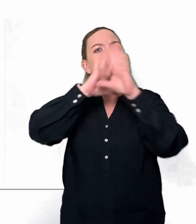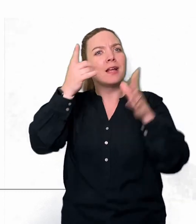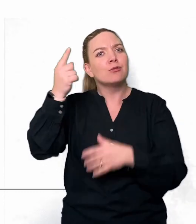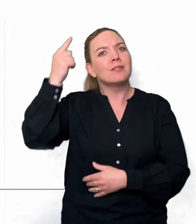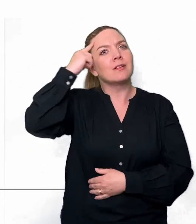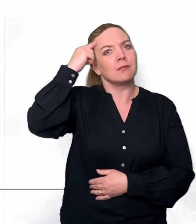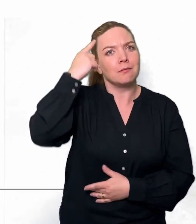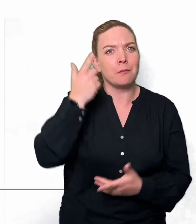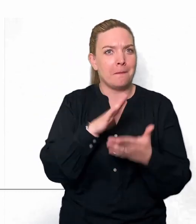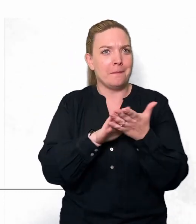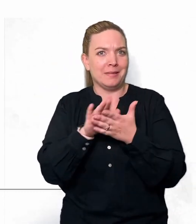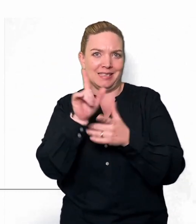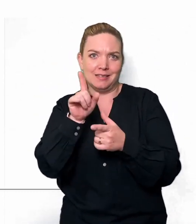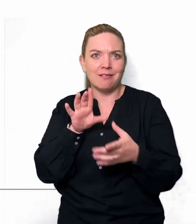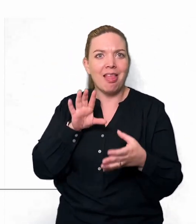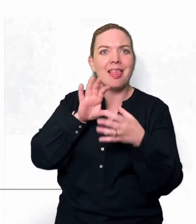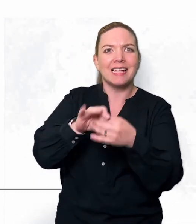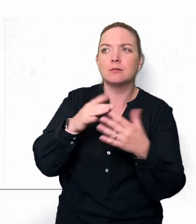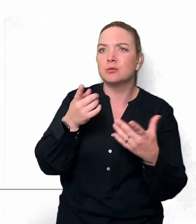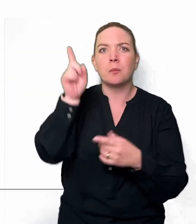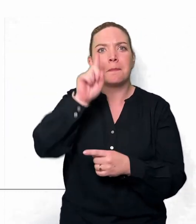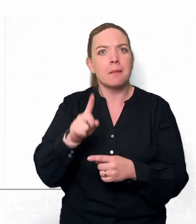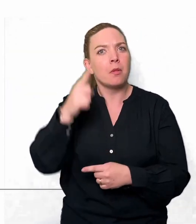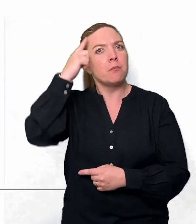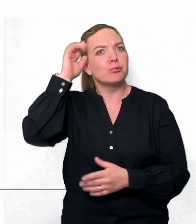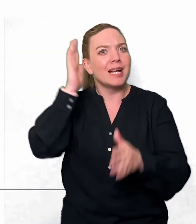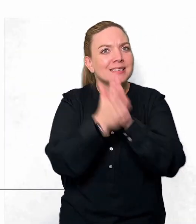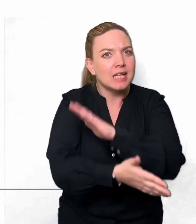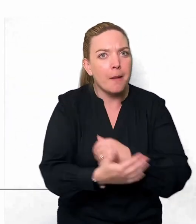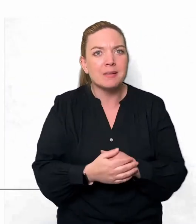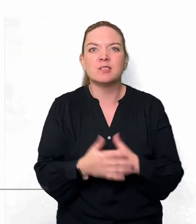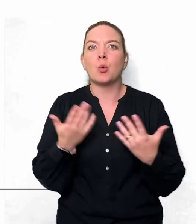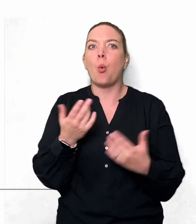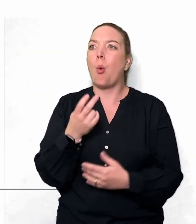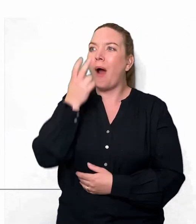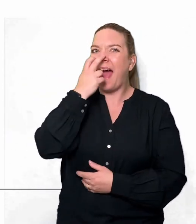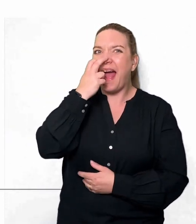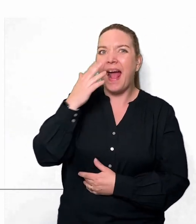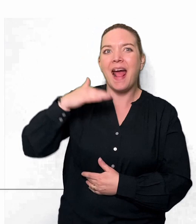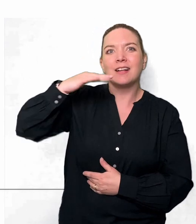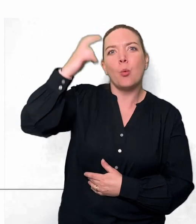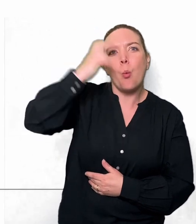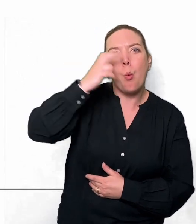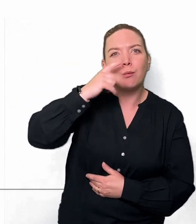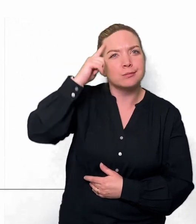through to age-related difficulties and brain degeneration and the associated difficulties with information retention.